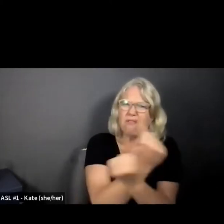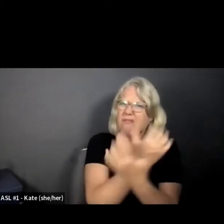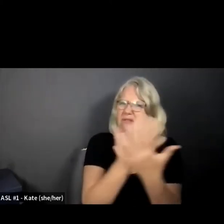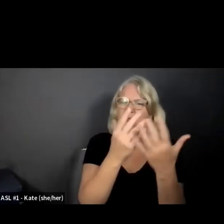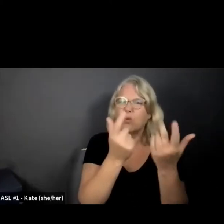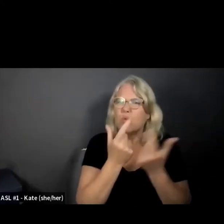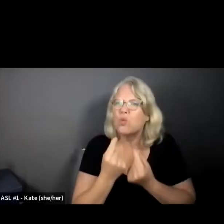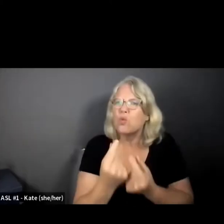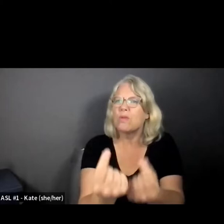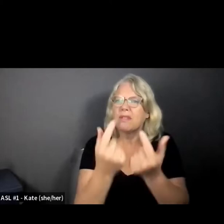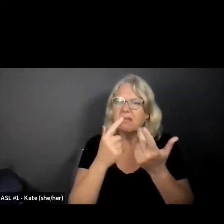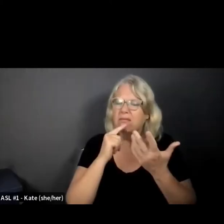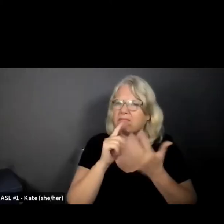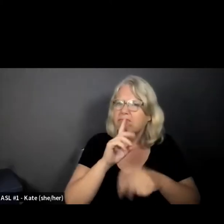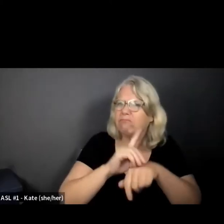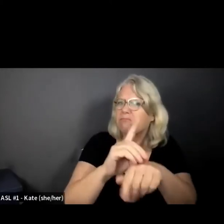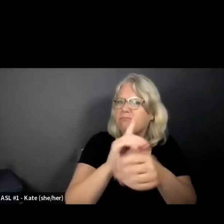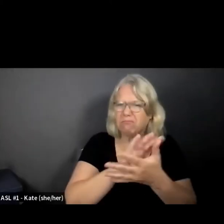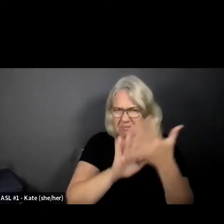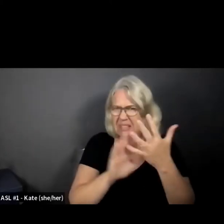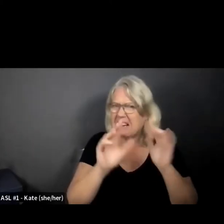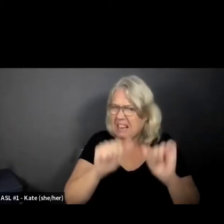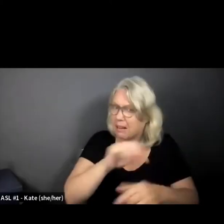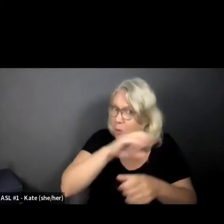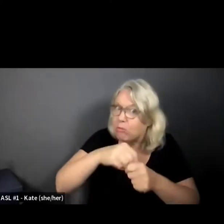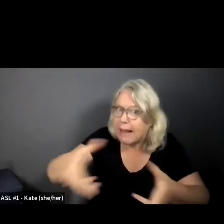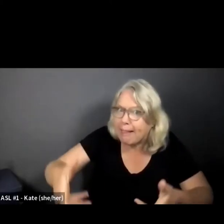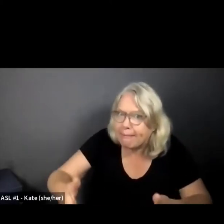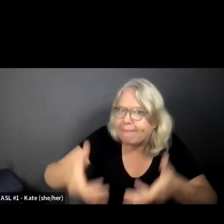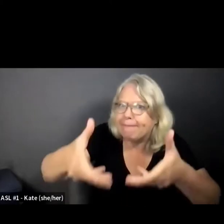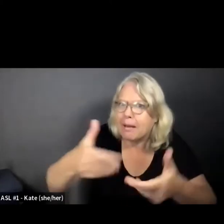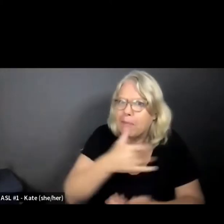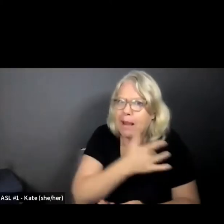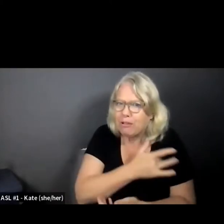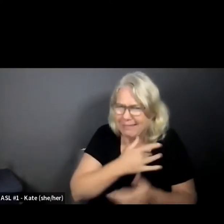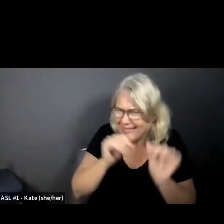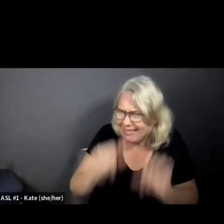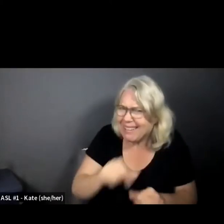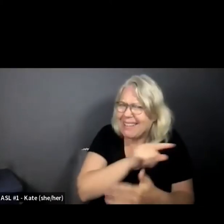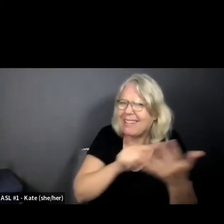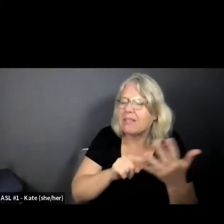BOARD CONCLUDED CINDY WAS DISCRIMINATED AGAINST AND ORDERED THE EMPLOYER TO OFFER CINDY A